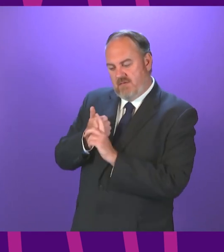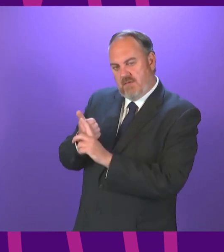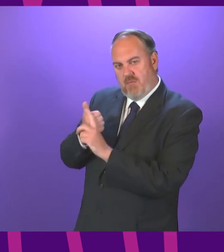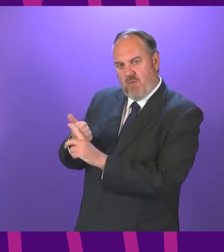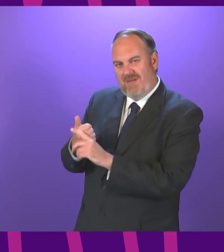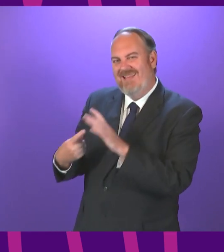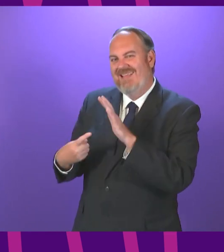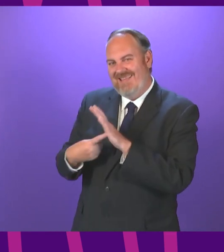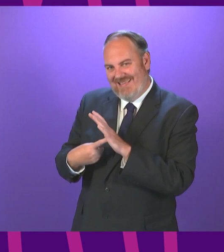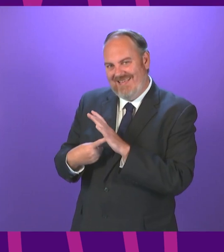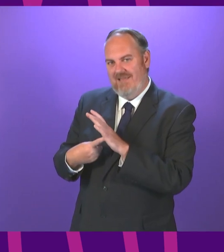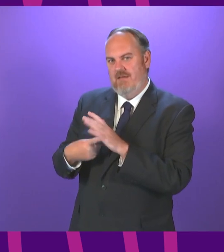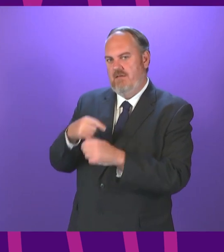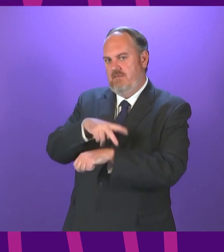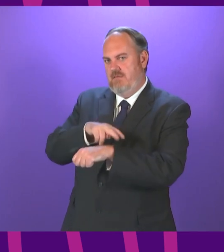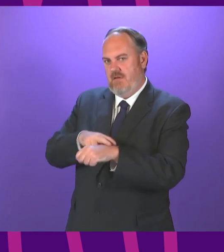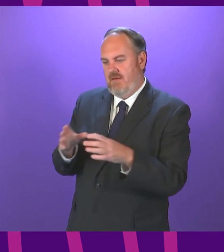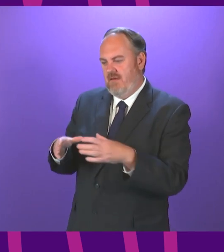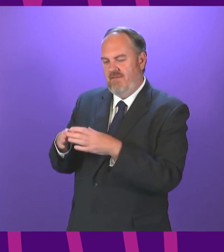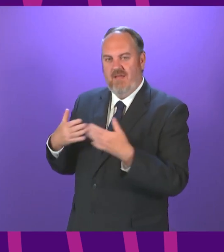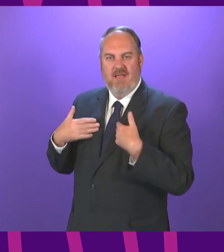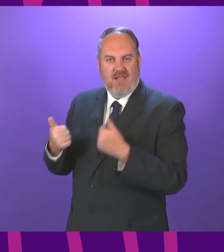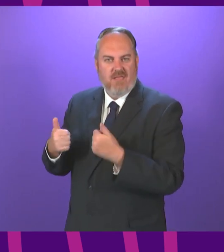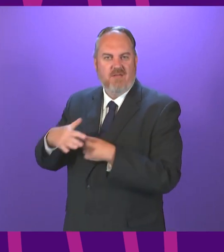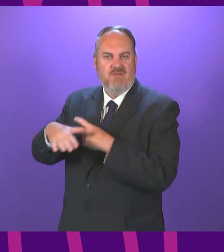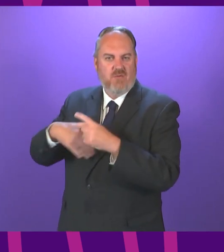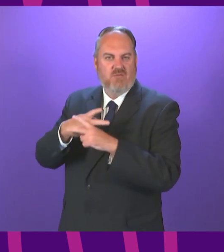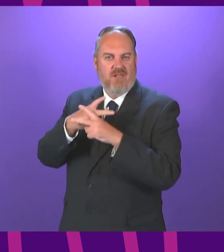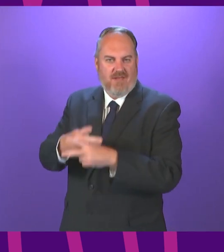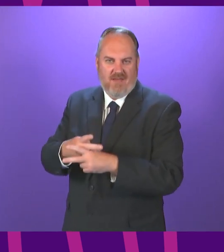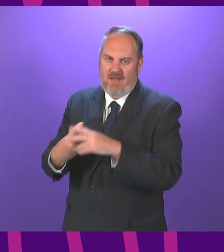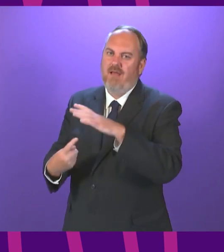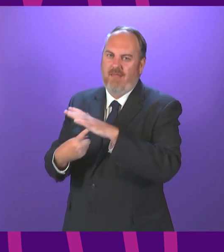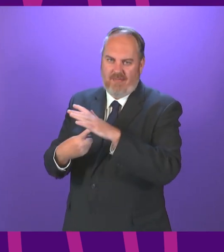key groups in our workforce. Health and social care staff obviously fall into that category.